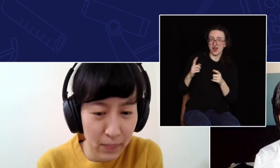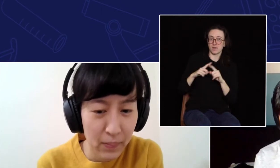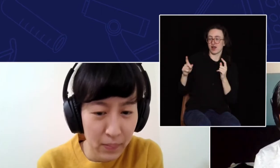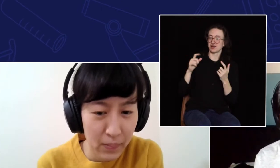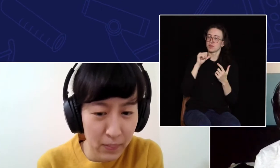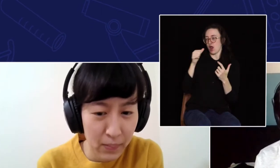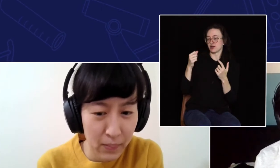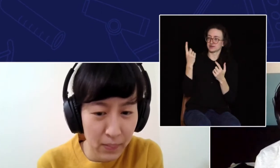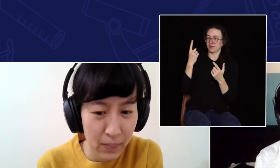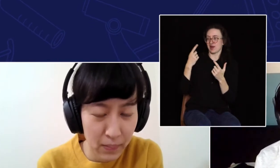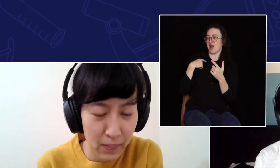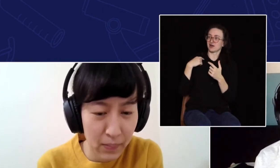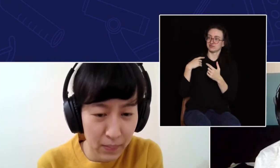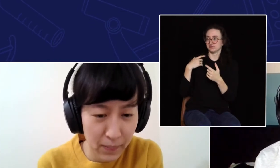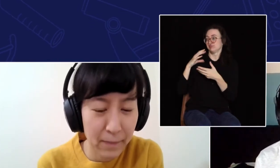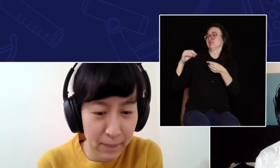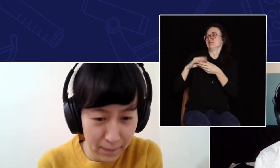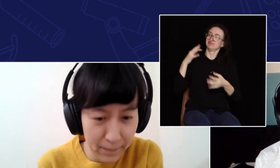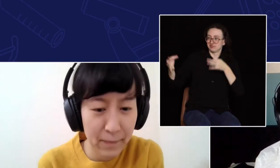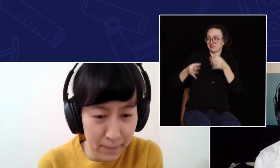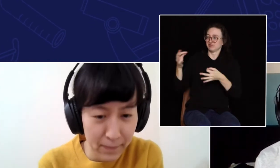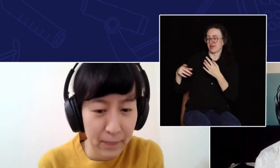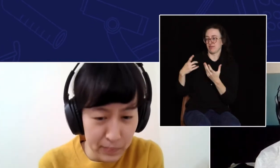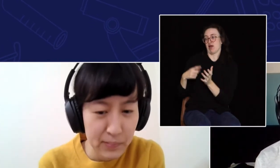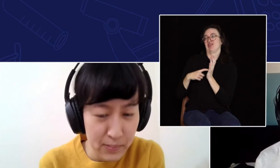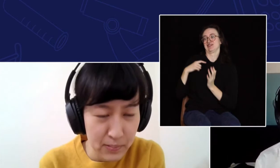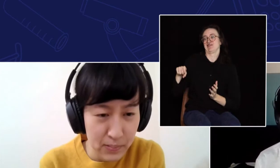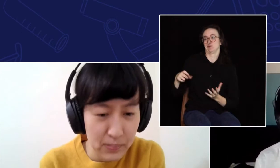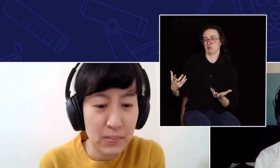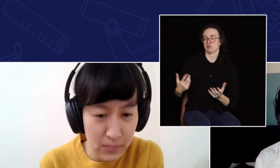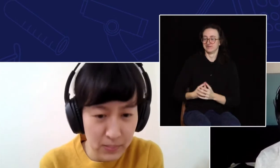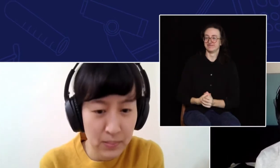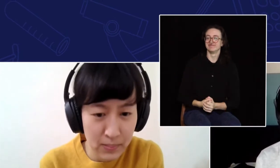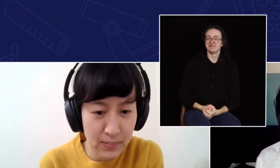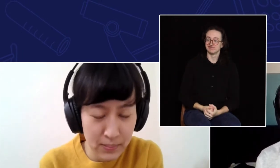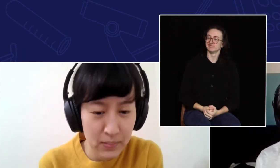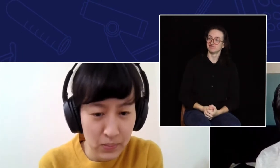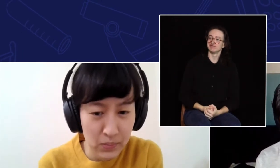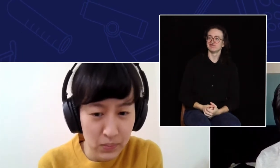but it's not really something I tell people, unless I have to...